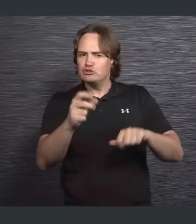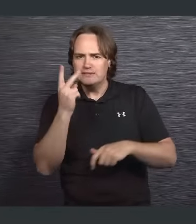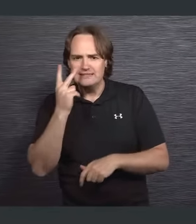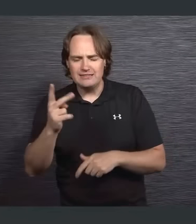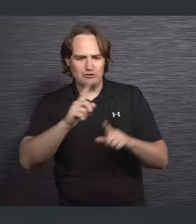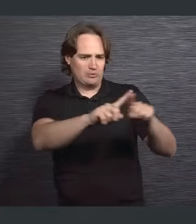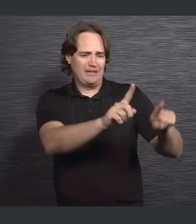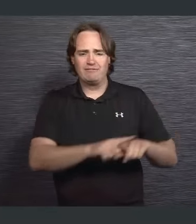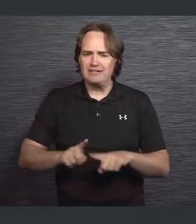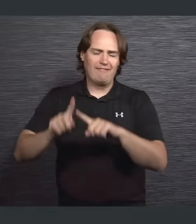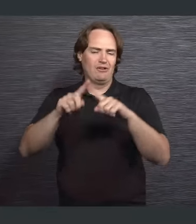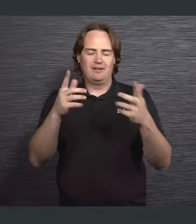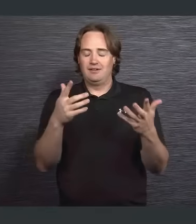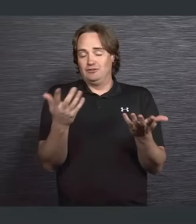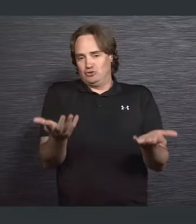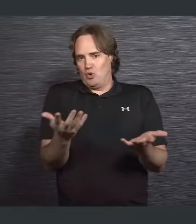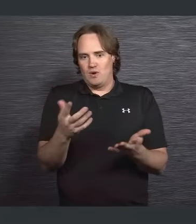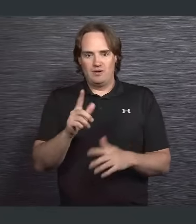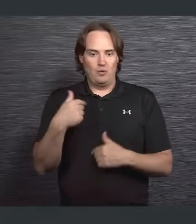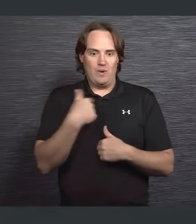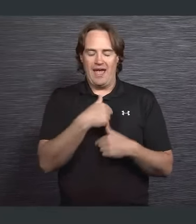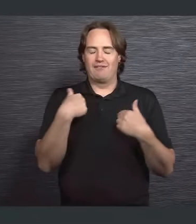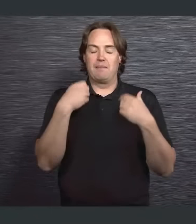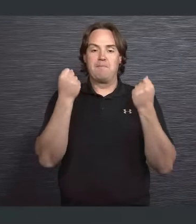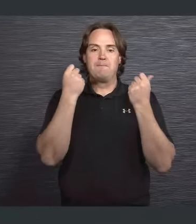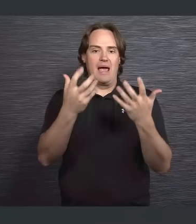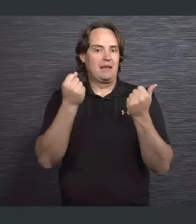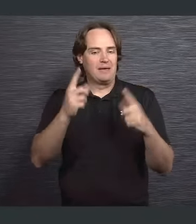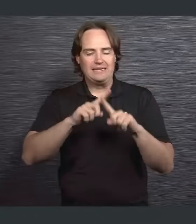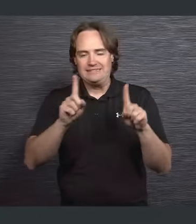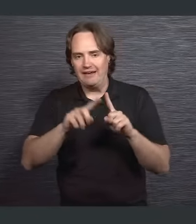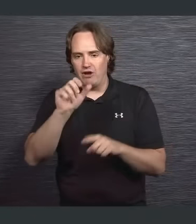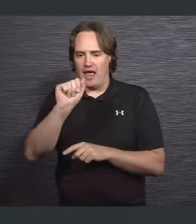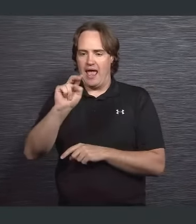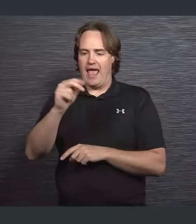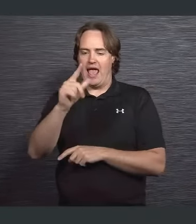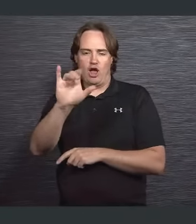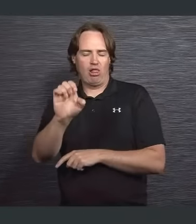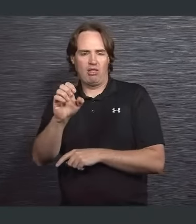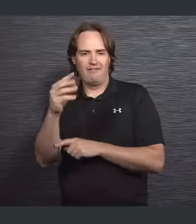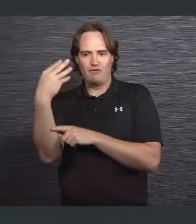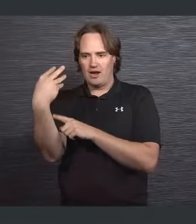a POV that was highly unusual. Well, I know from seeing the dailies